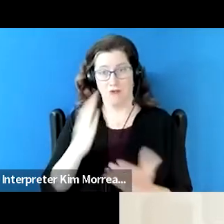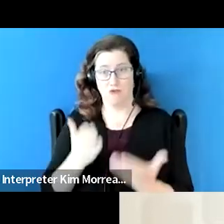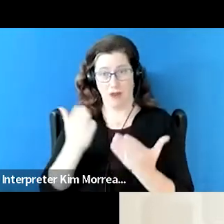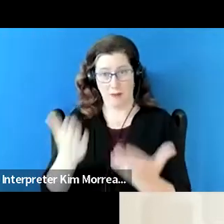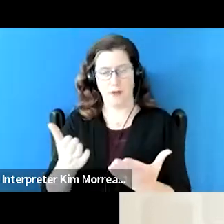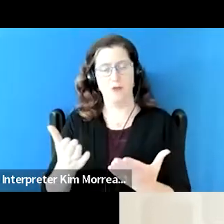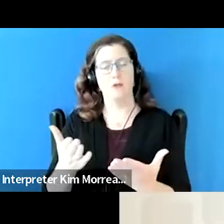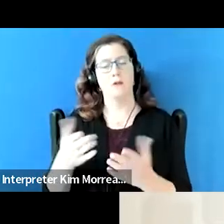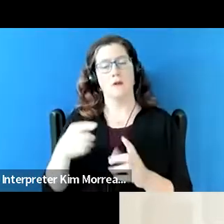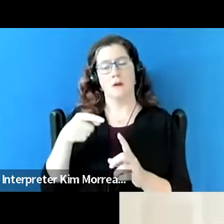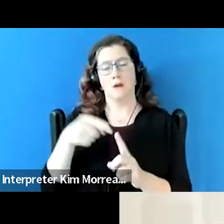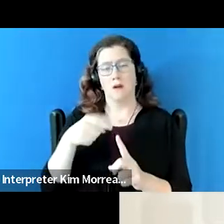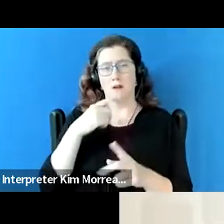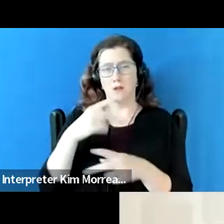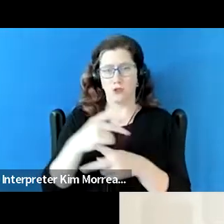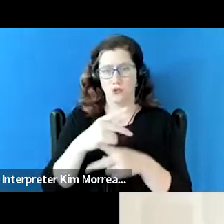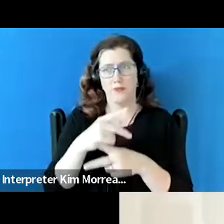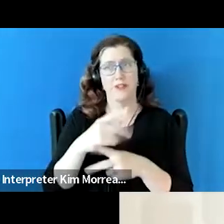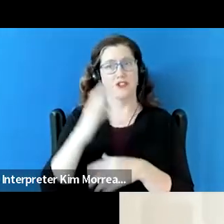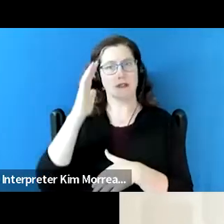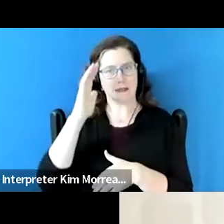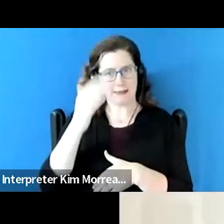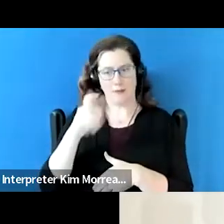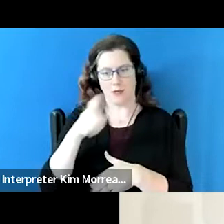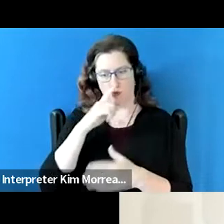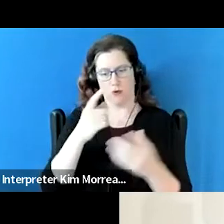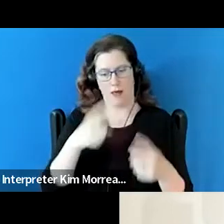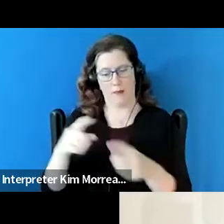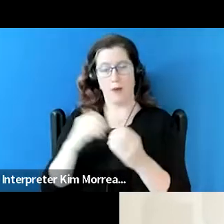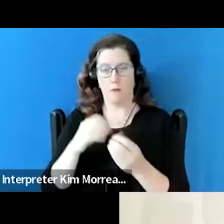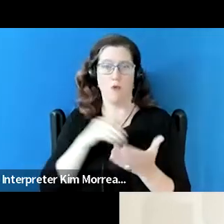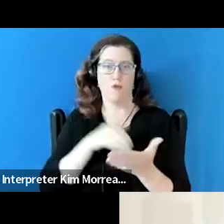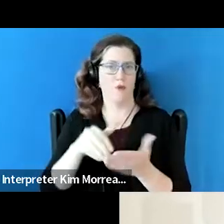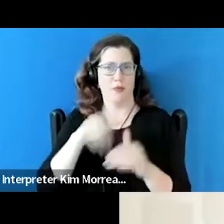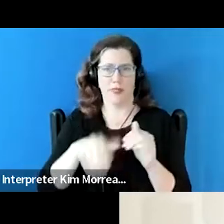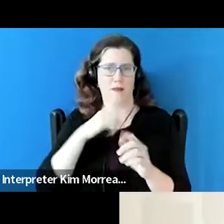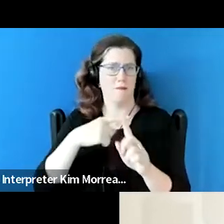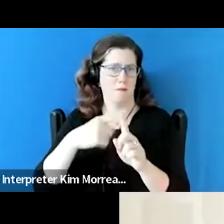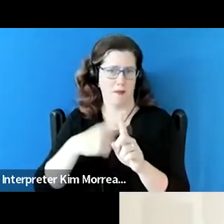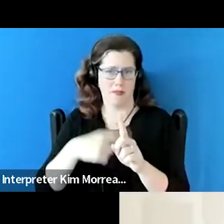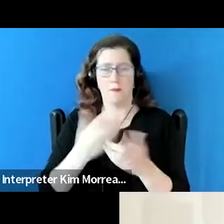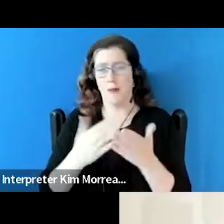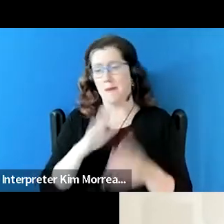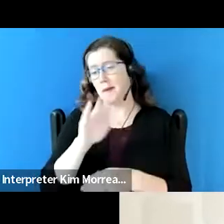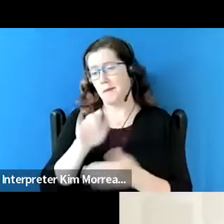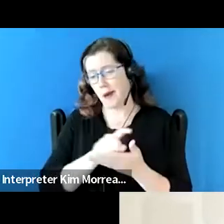the supervision does seem to need to happen more frequently than monthly, either weekly or biweekly seems to be sort of the national